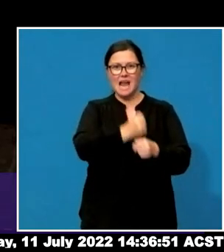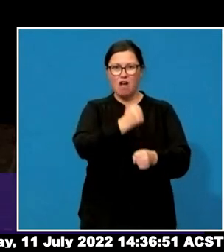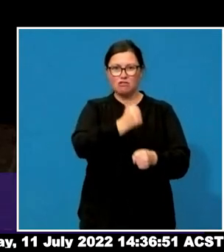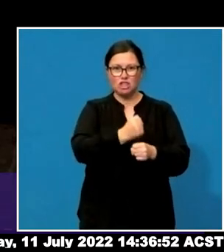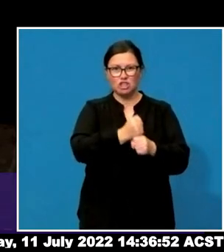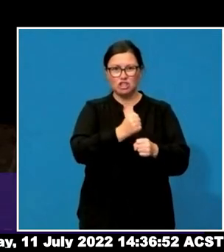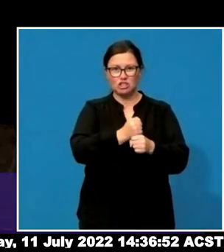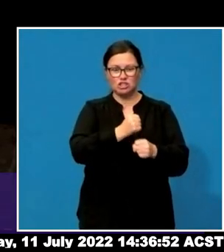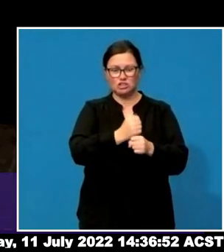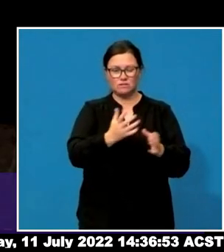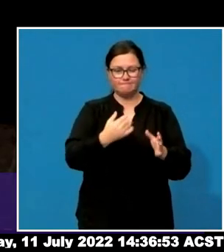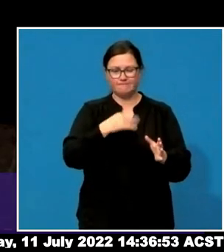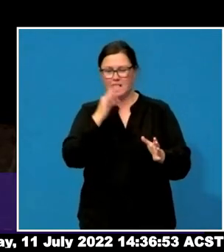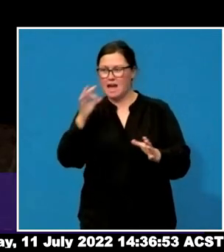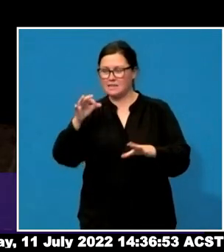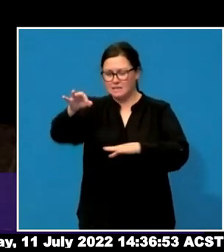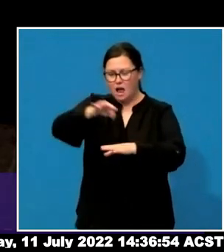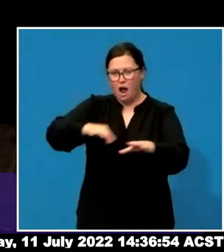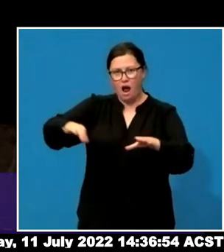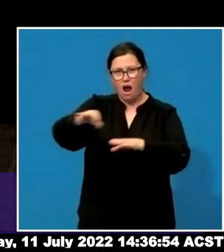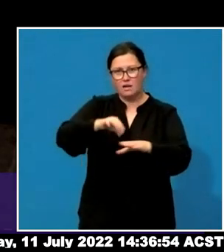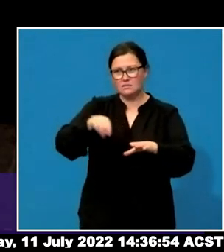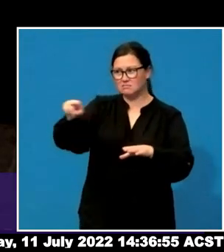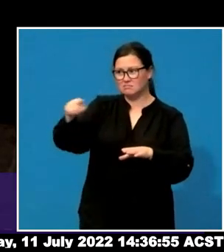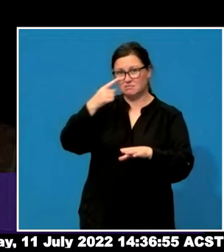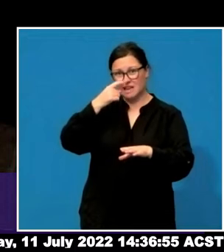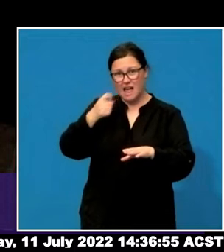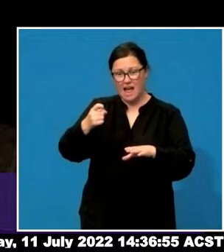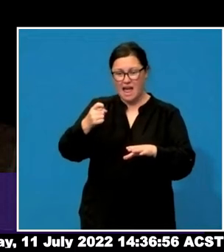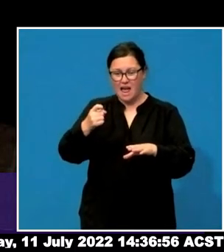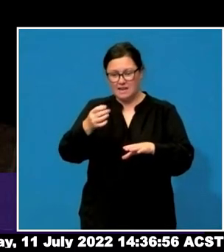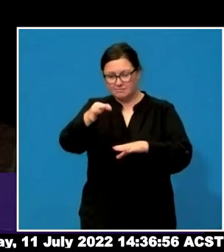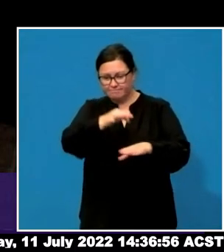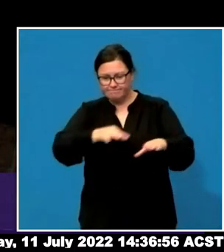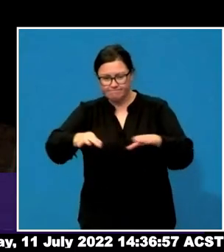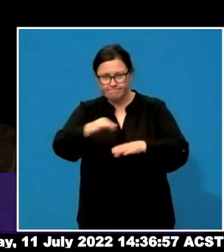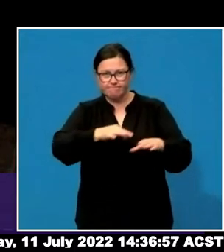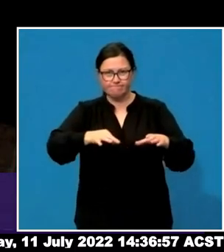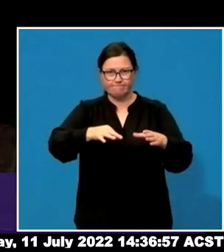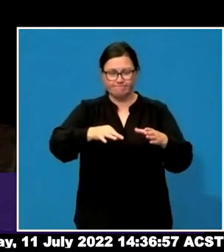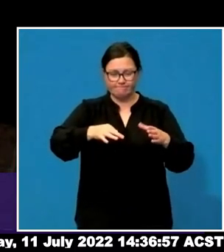redesign how that structure is and then be able to extend that structure by 6m and then